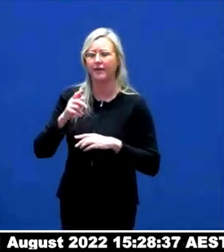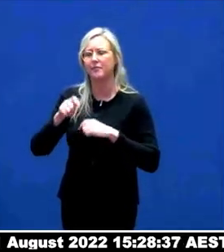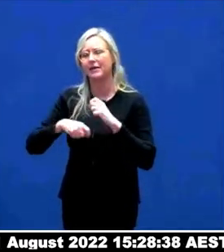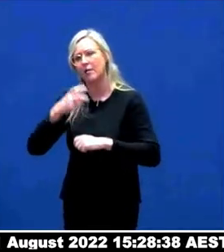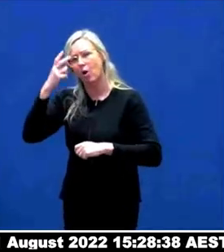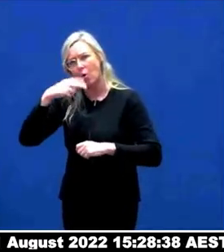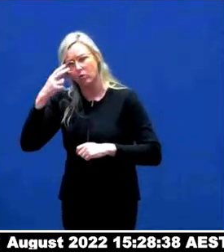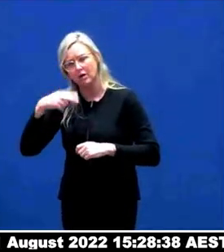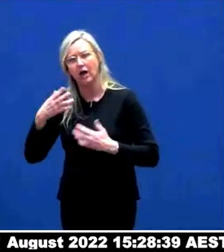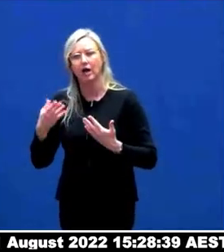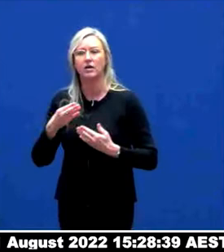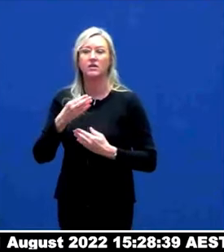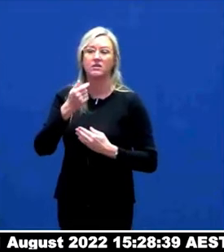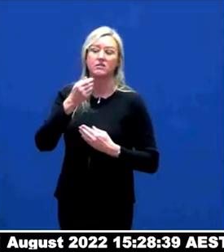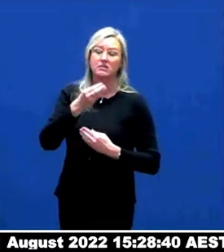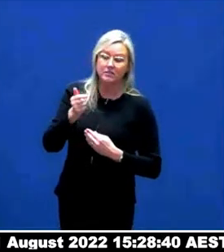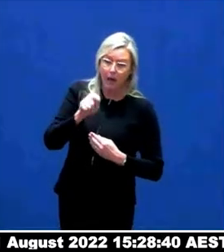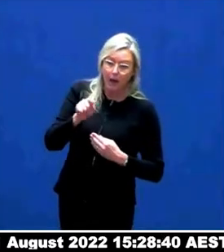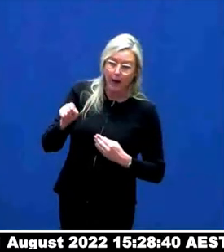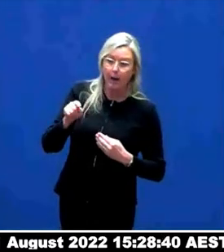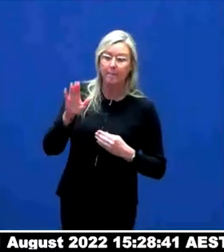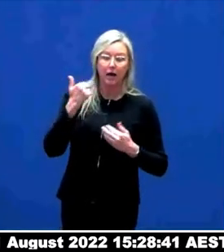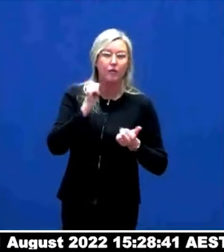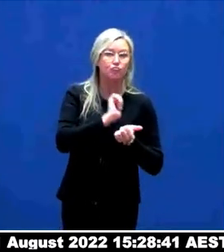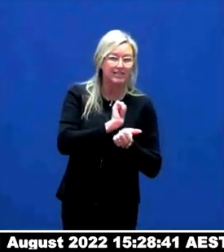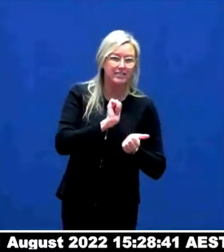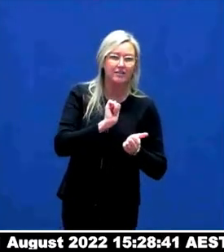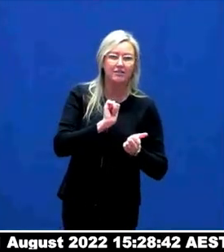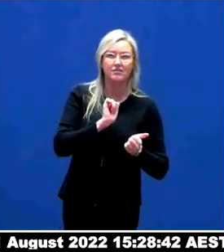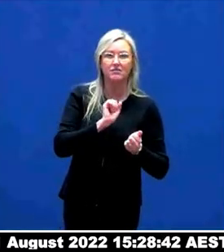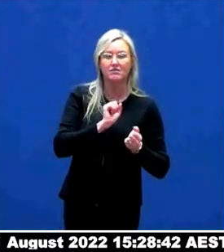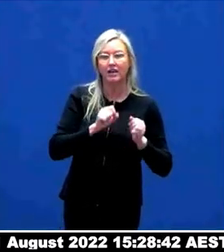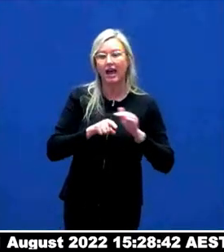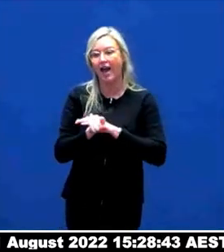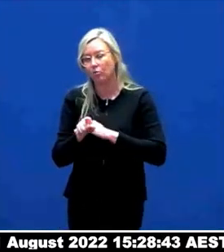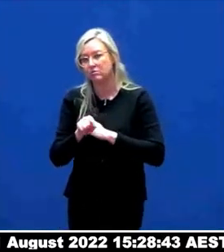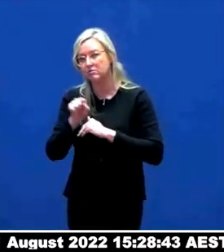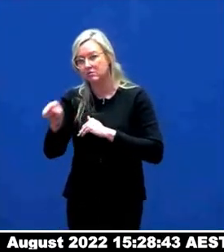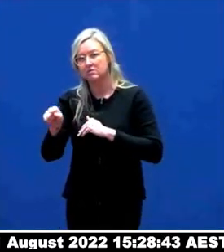Couple have come out of prison with, you know, usually drug issues before they go in. We were lucky.